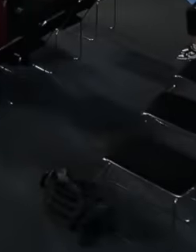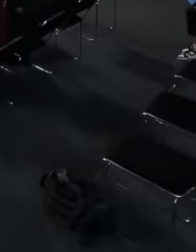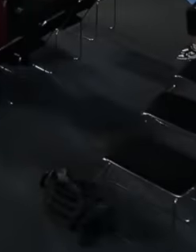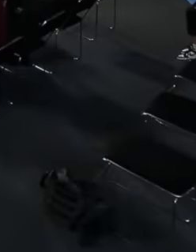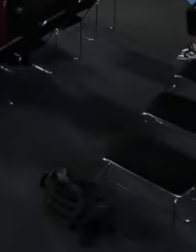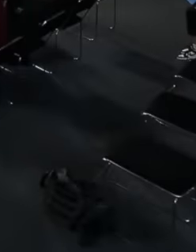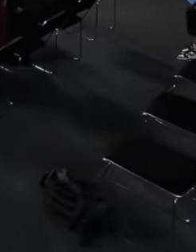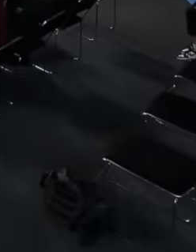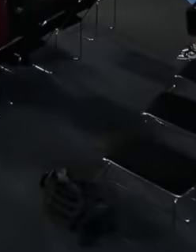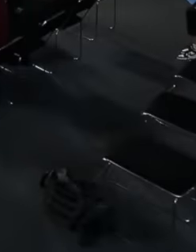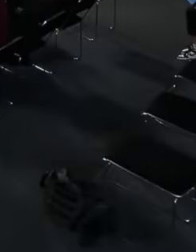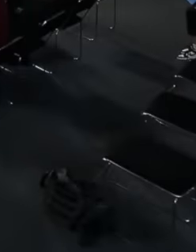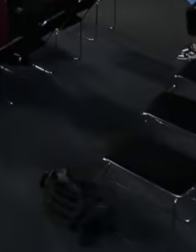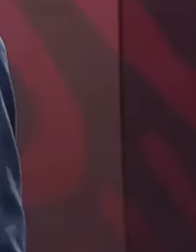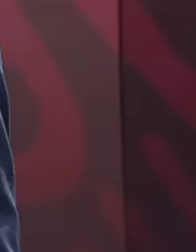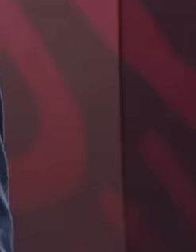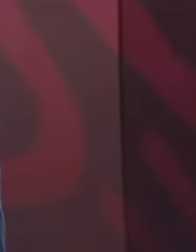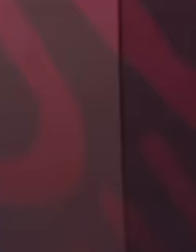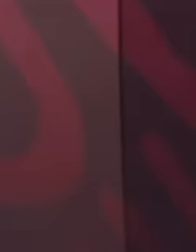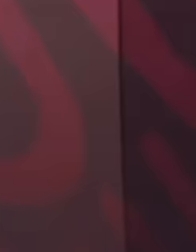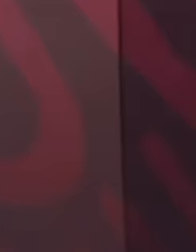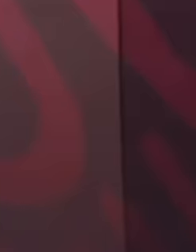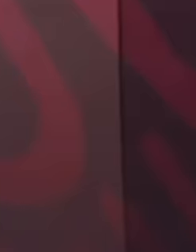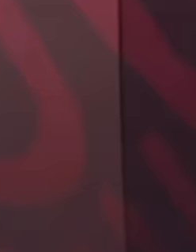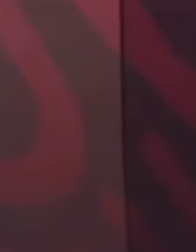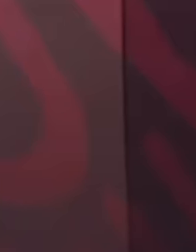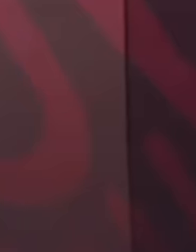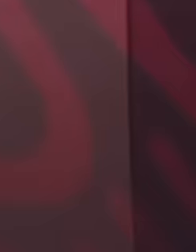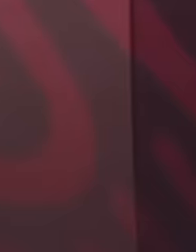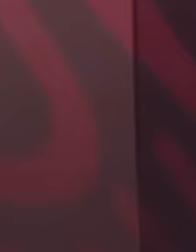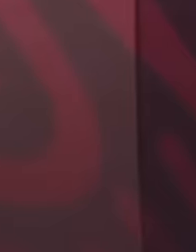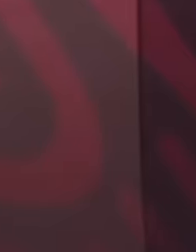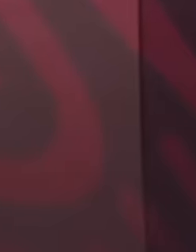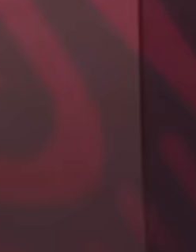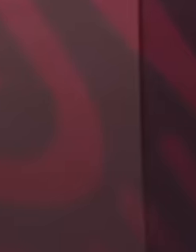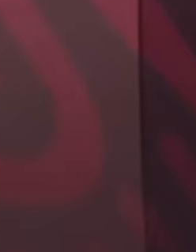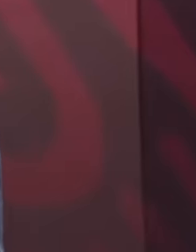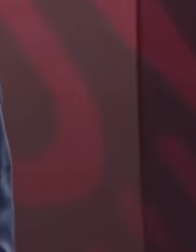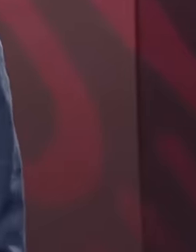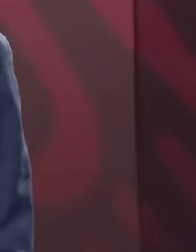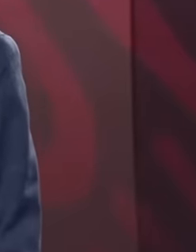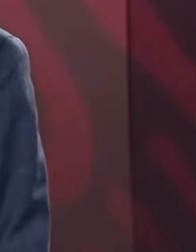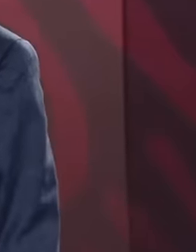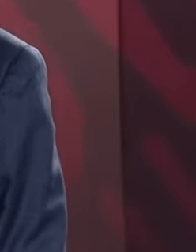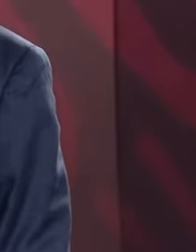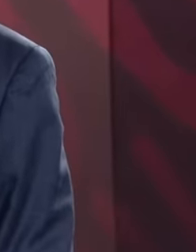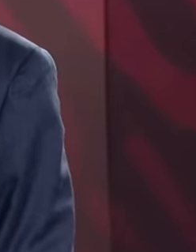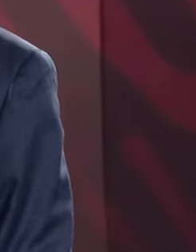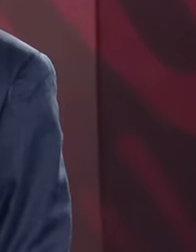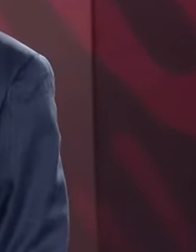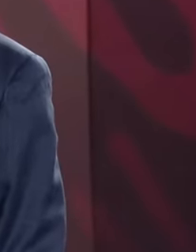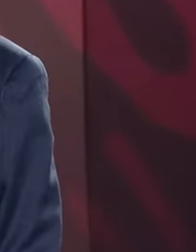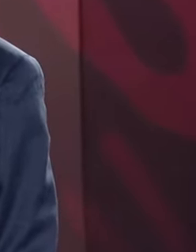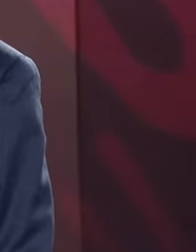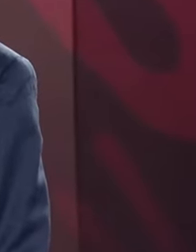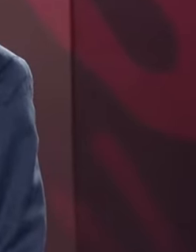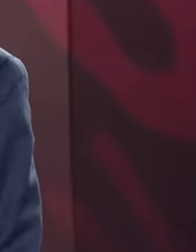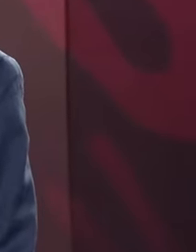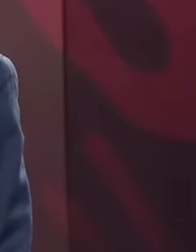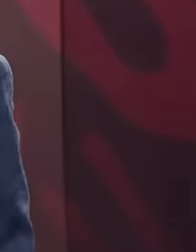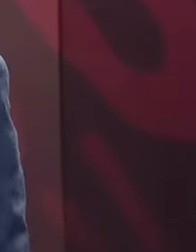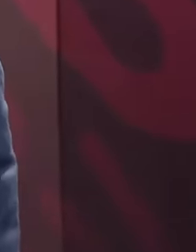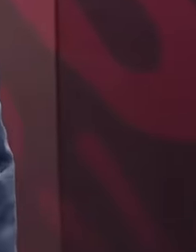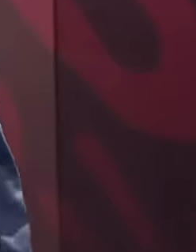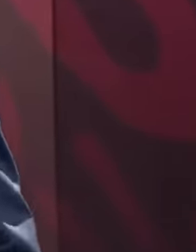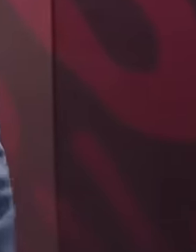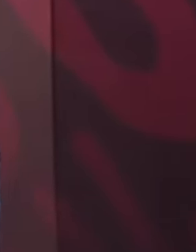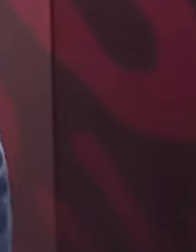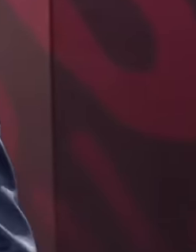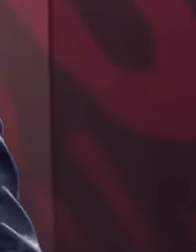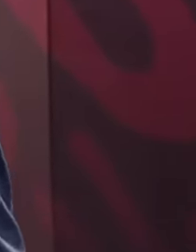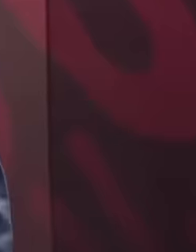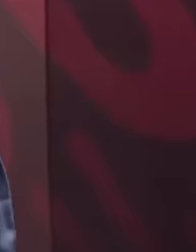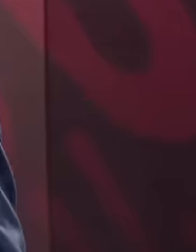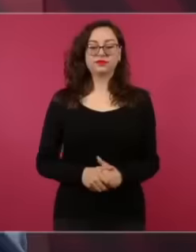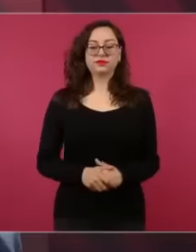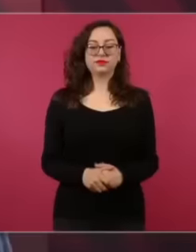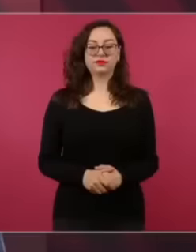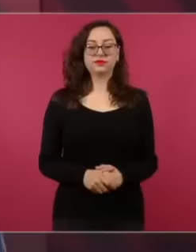very good Mexican, I sometimes wear this one because they are